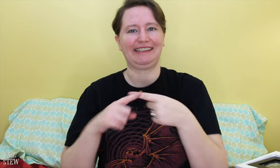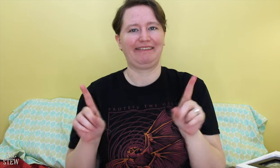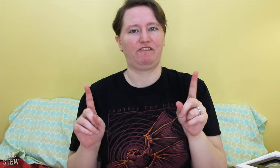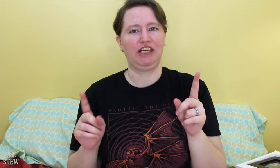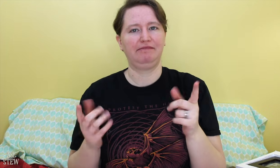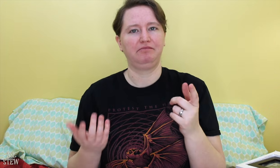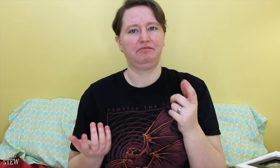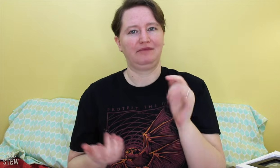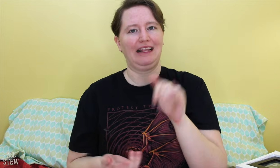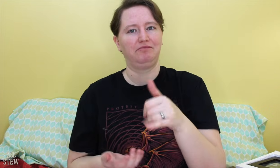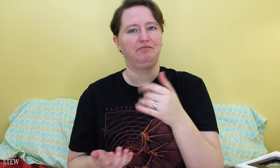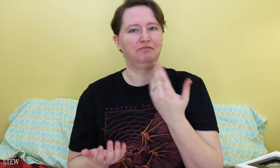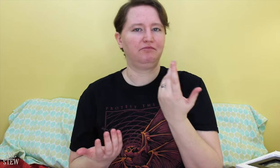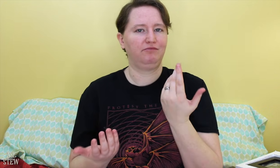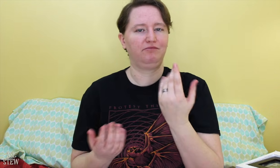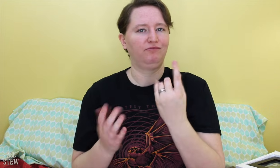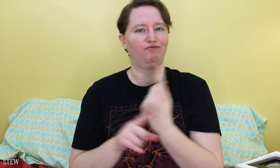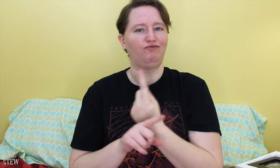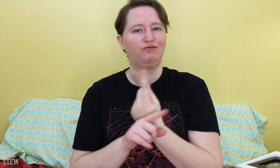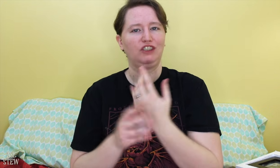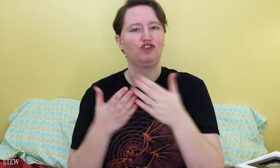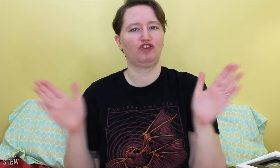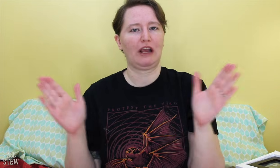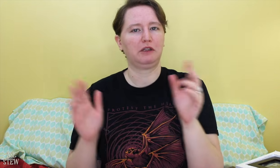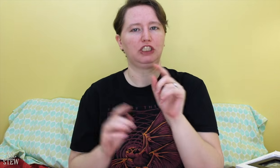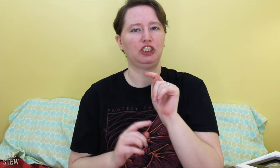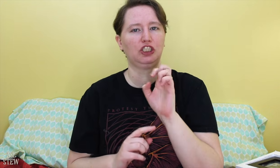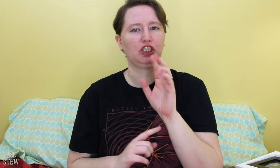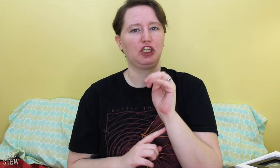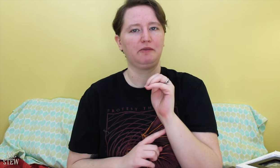It means that there is a hearing difference.